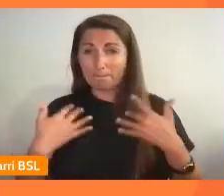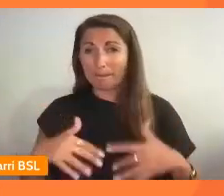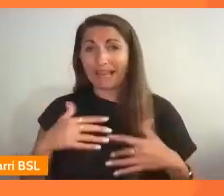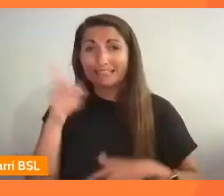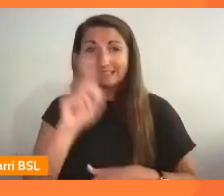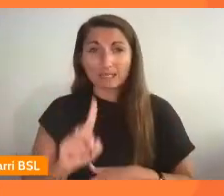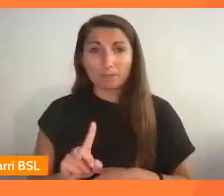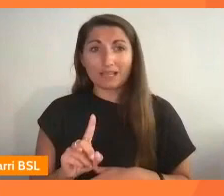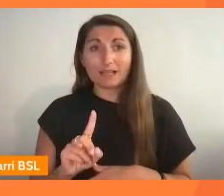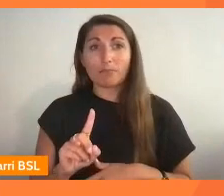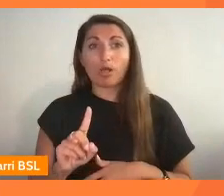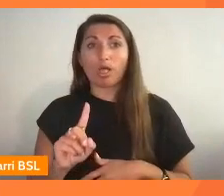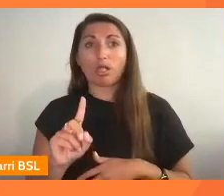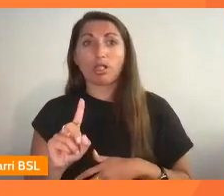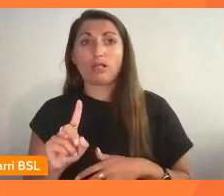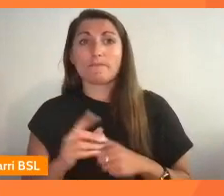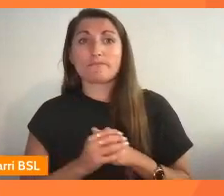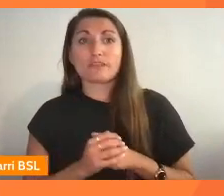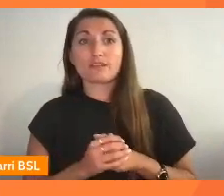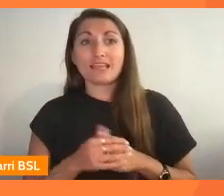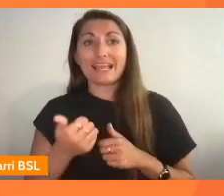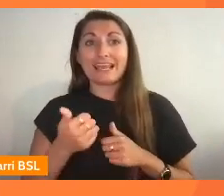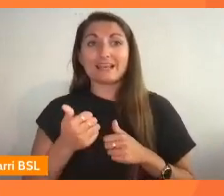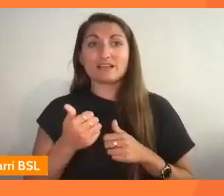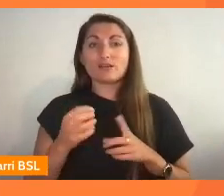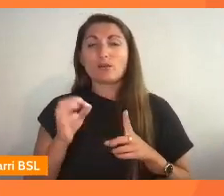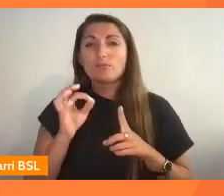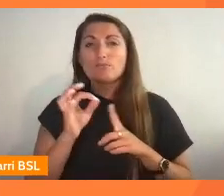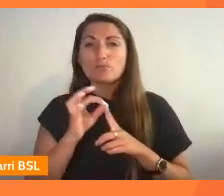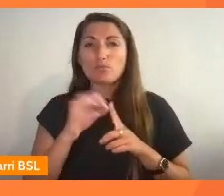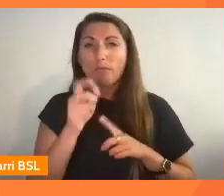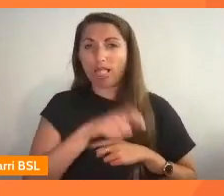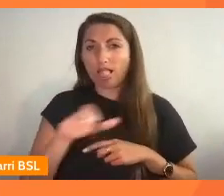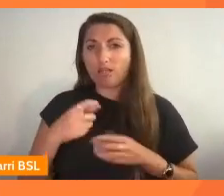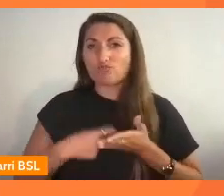formally known as PRUs, Pupil Referral Units, where a lot of these young